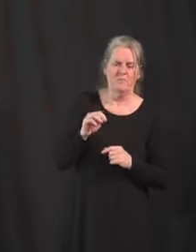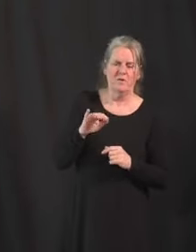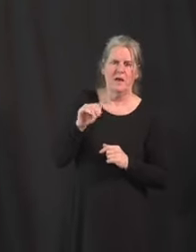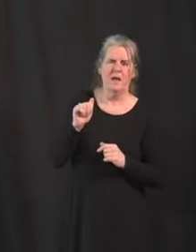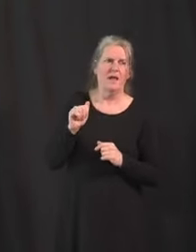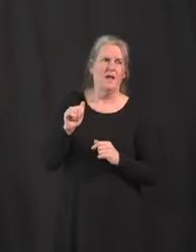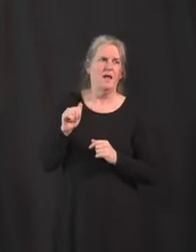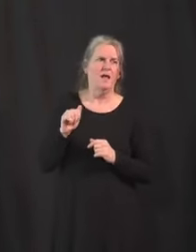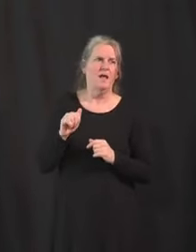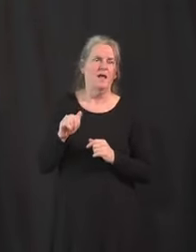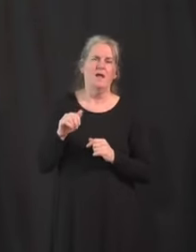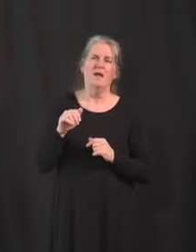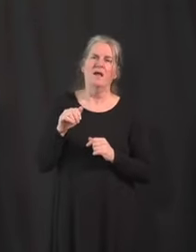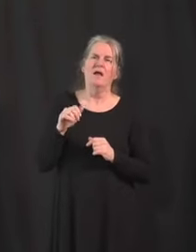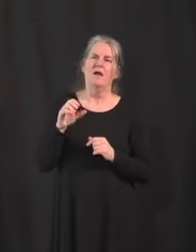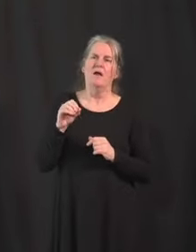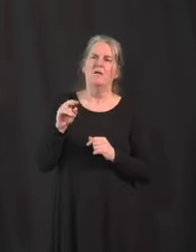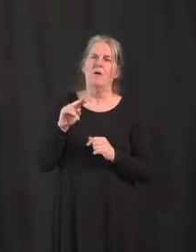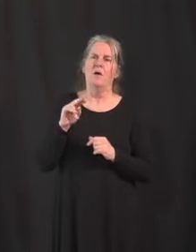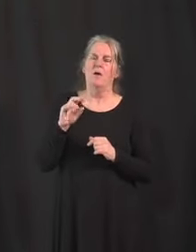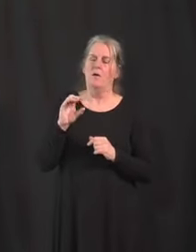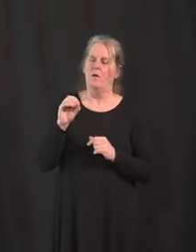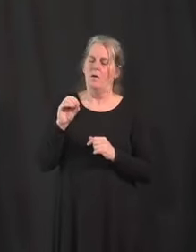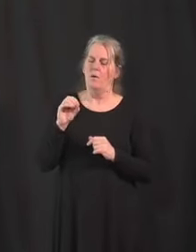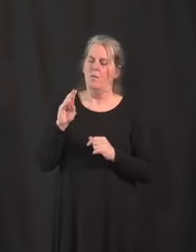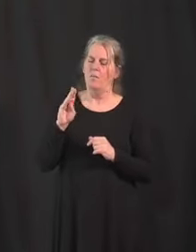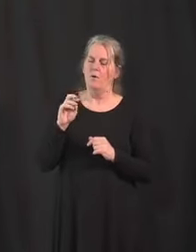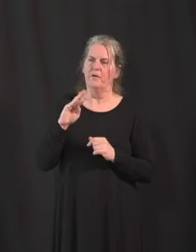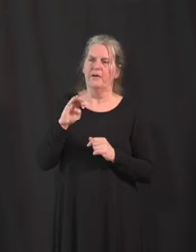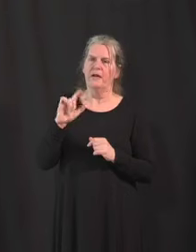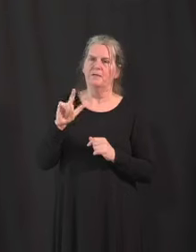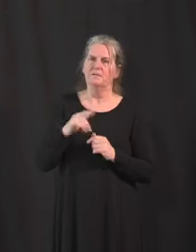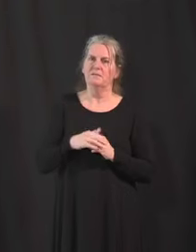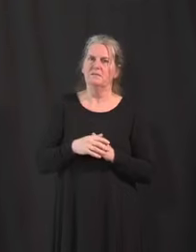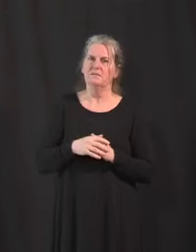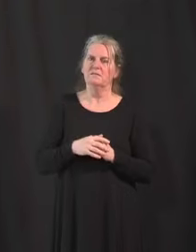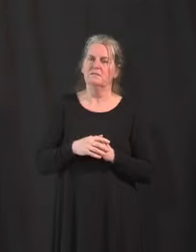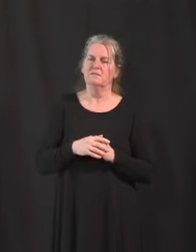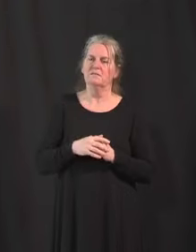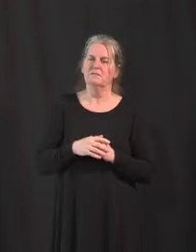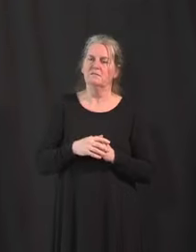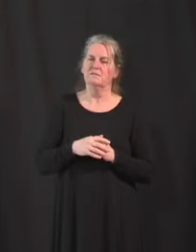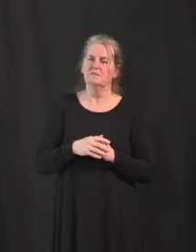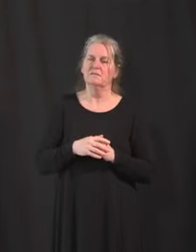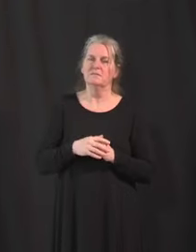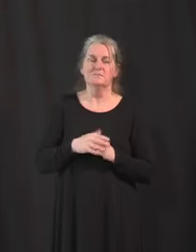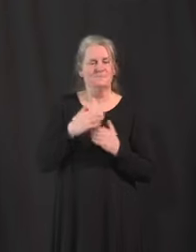AURORA BOREAL. [ Speaking in French,